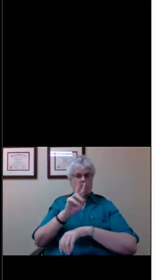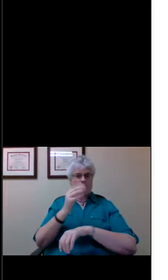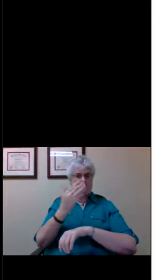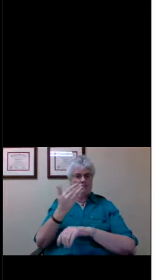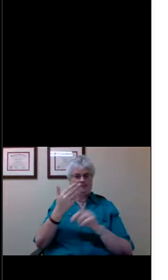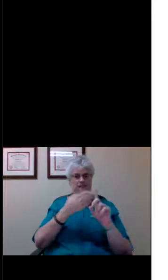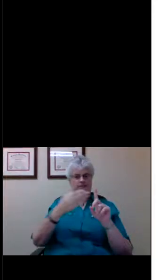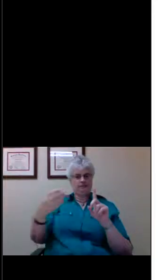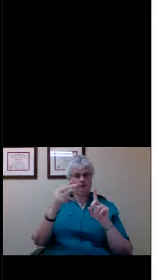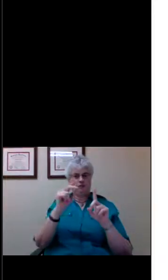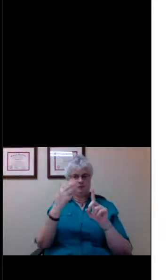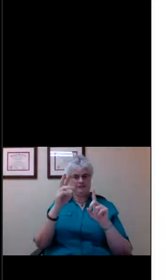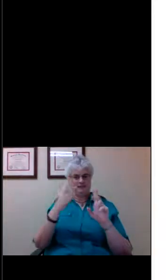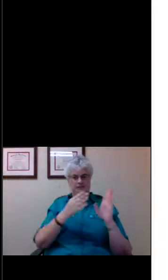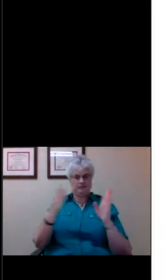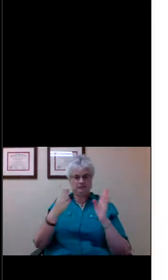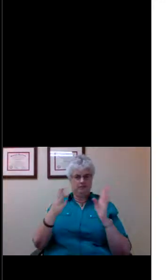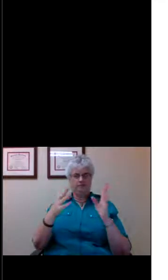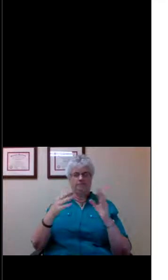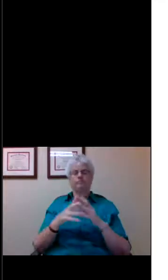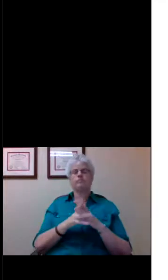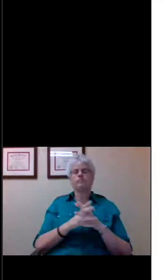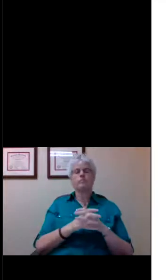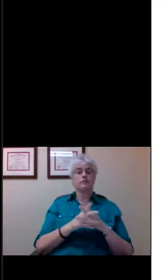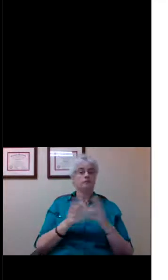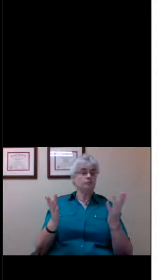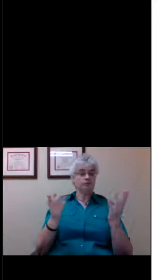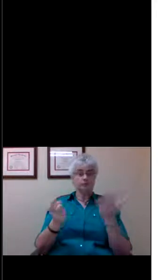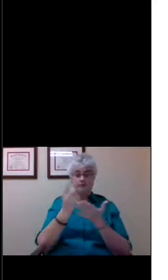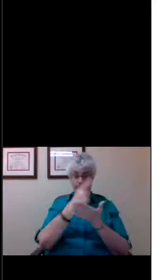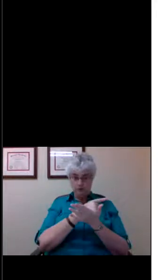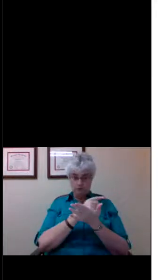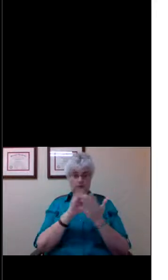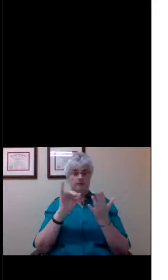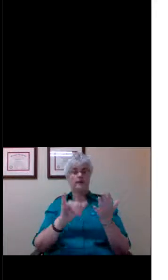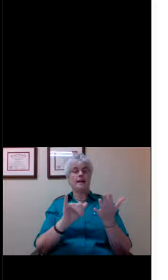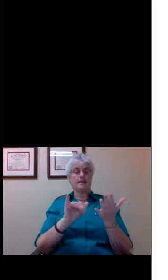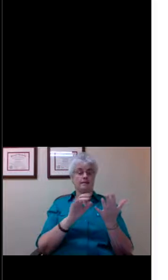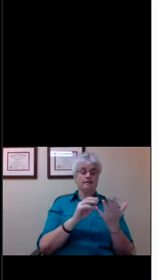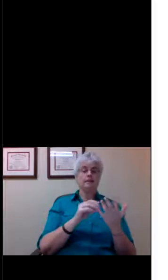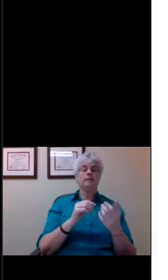time, in 2015, the 2015-2016 school year. So we